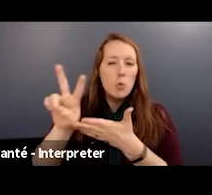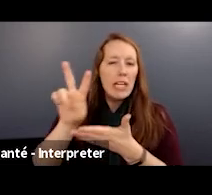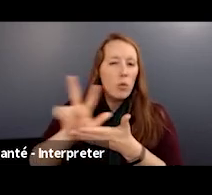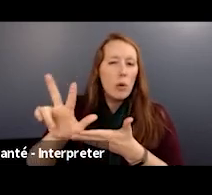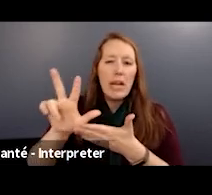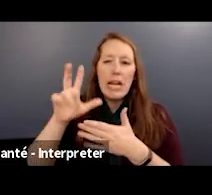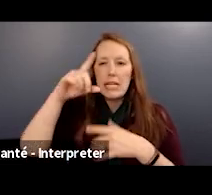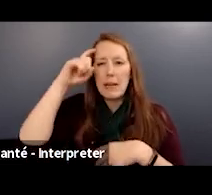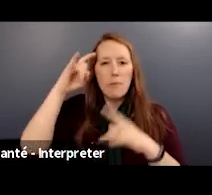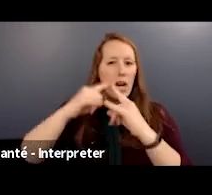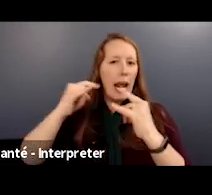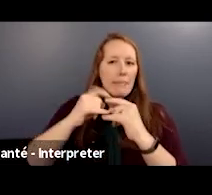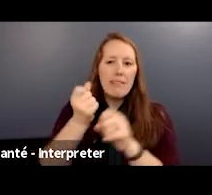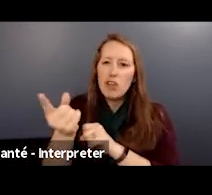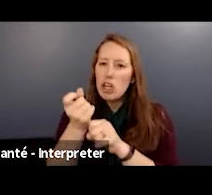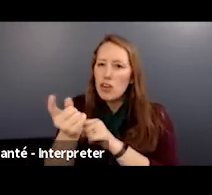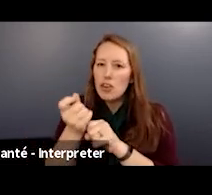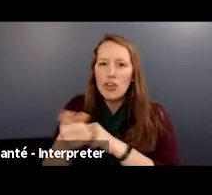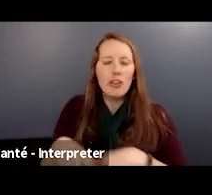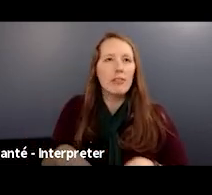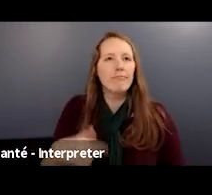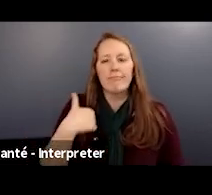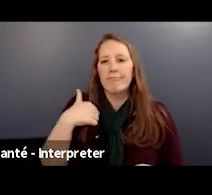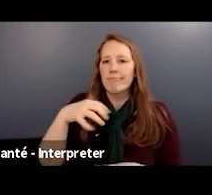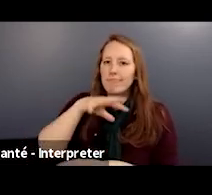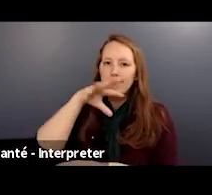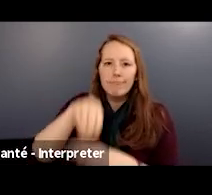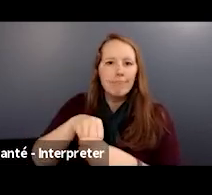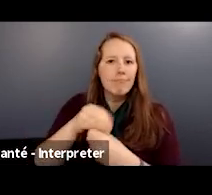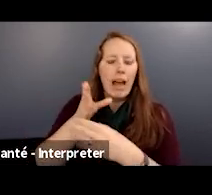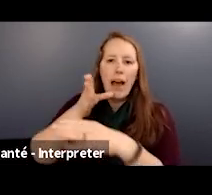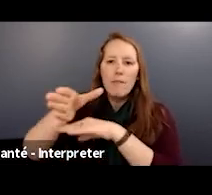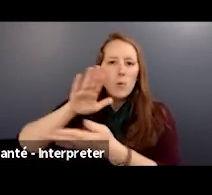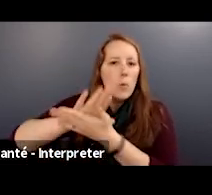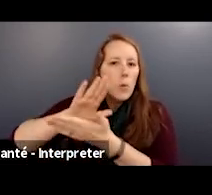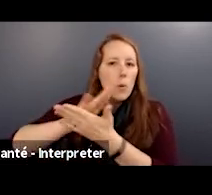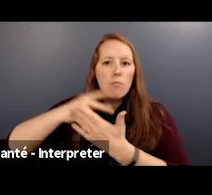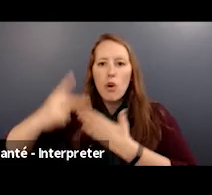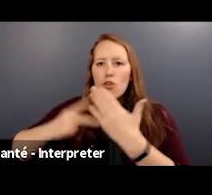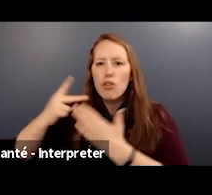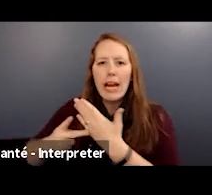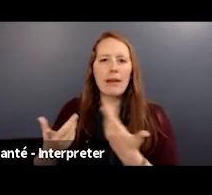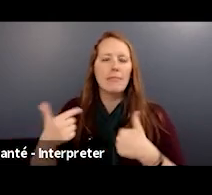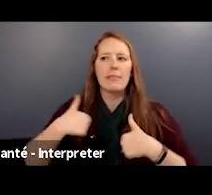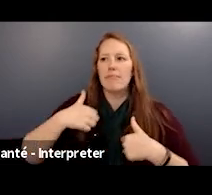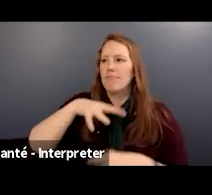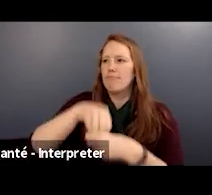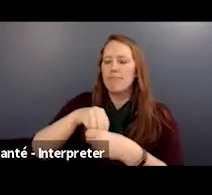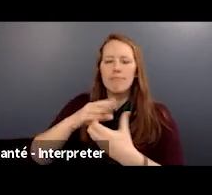I often participated in after-school programs. I enjoyed music, art,